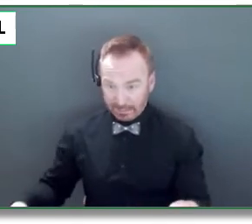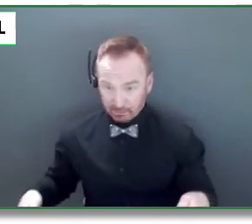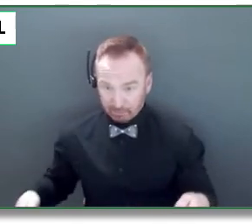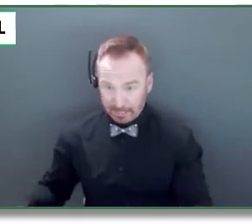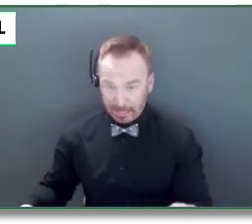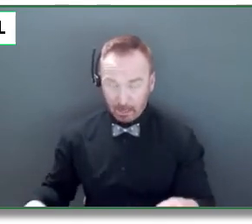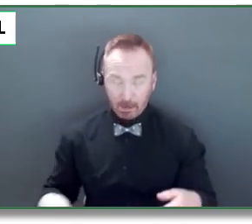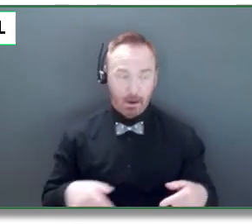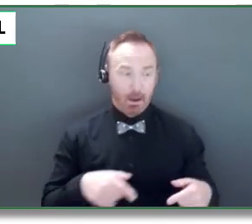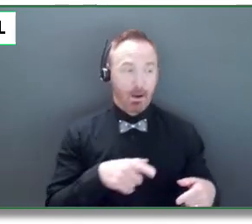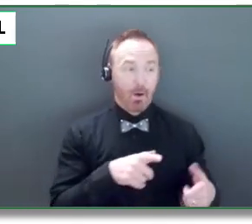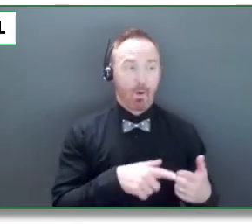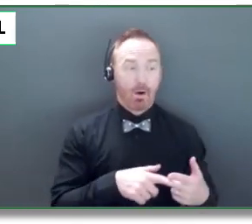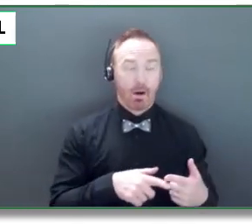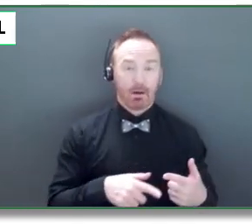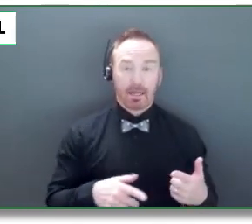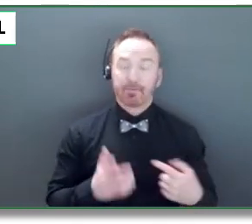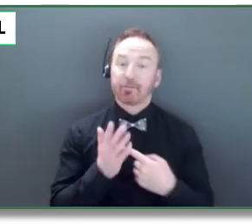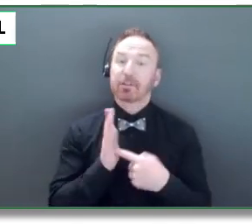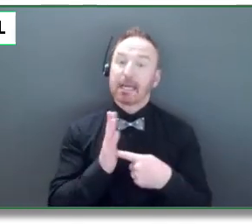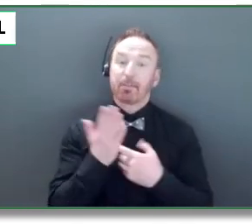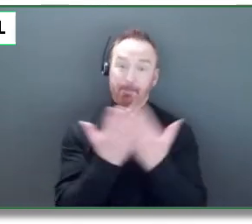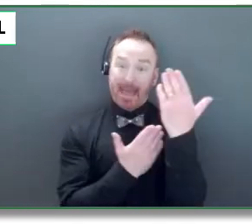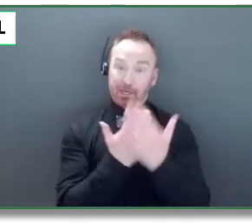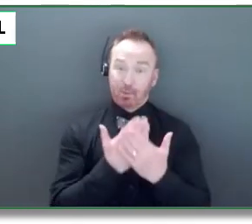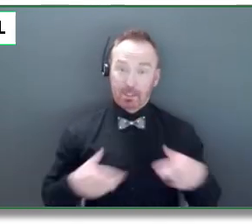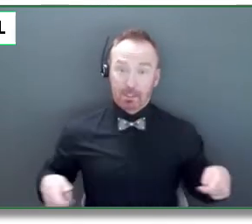example, doesn't mean the same they don't have